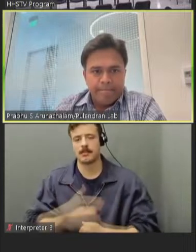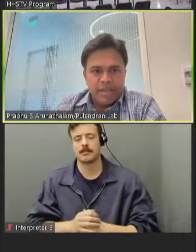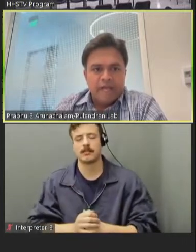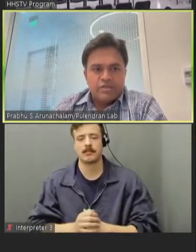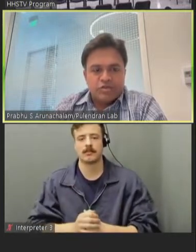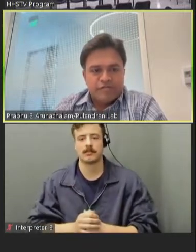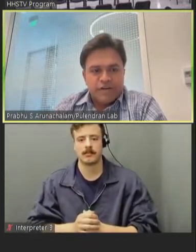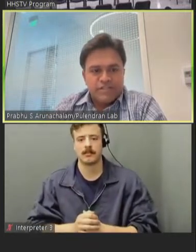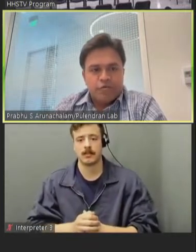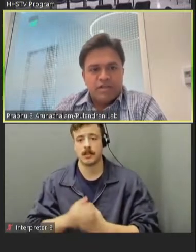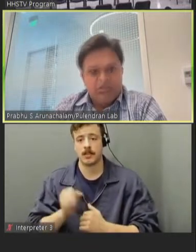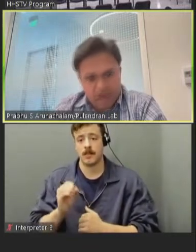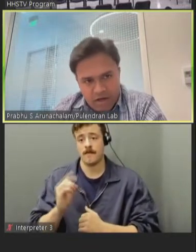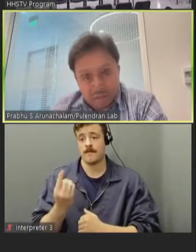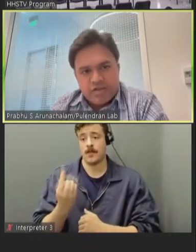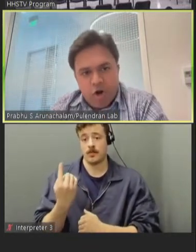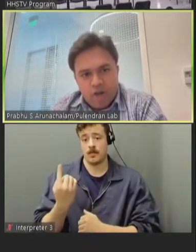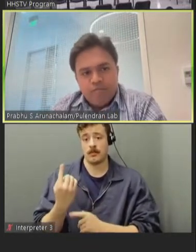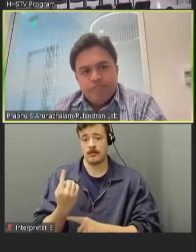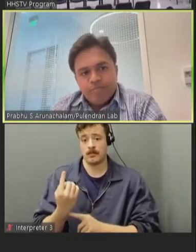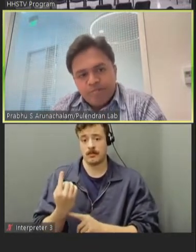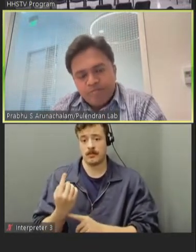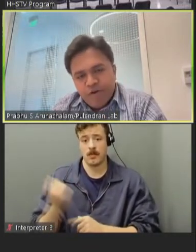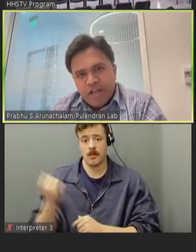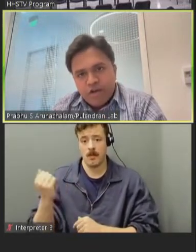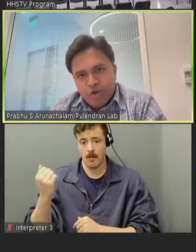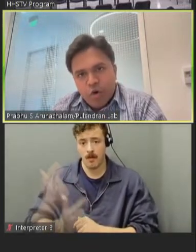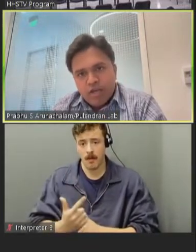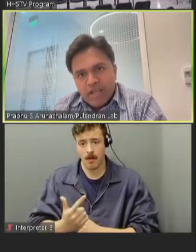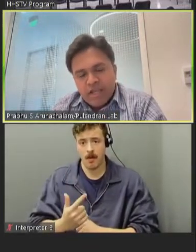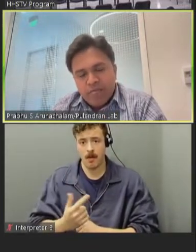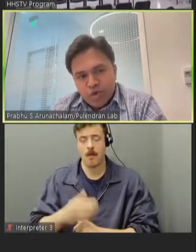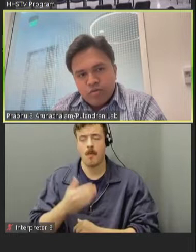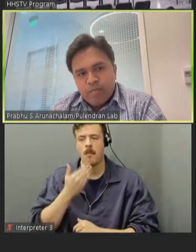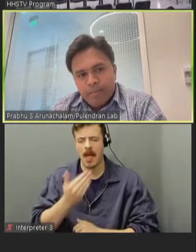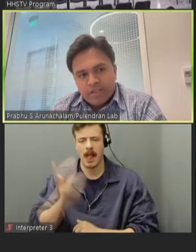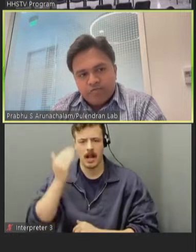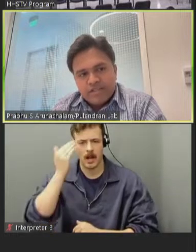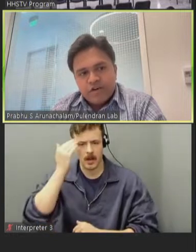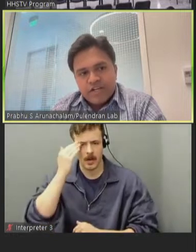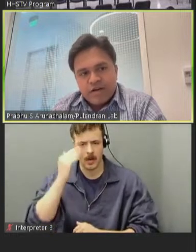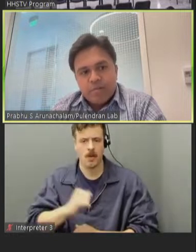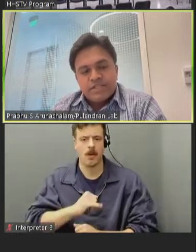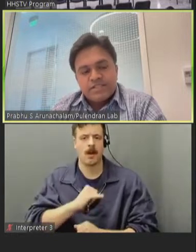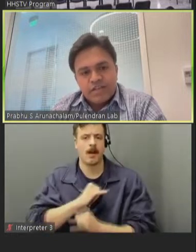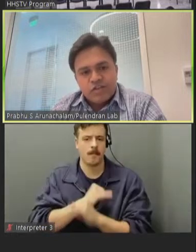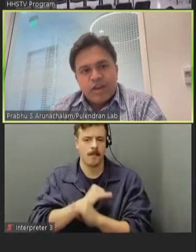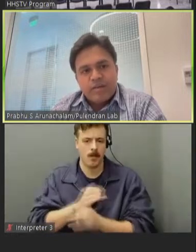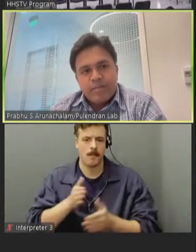So, the first one is all the well-known immune pathways. For example, Cytosolic